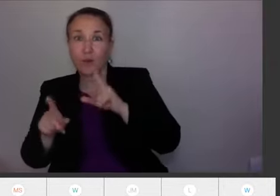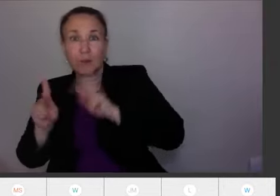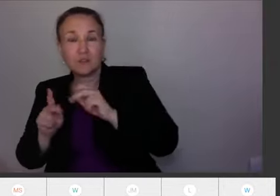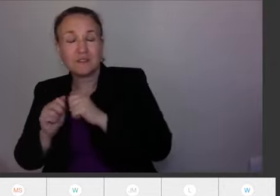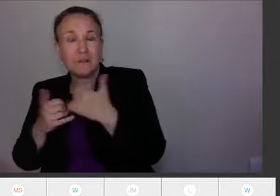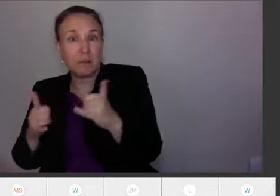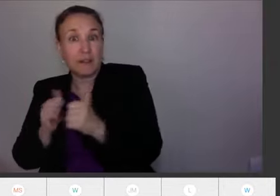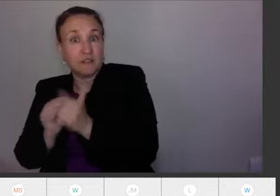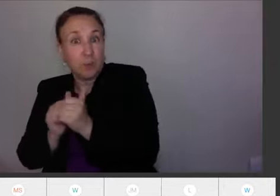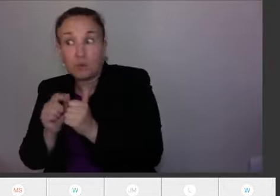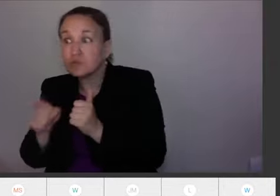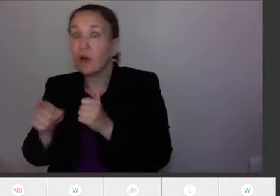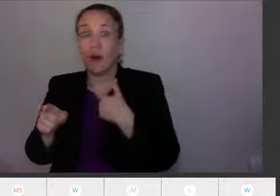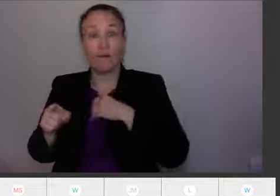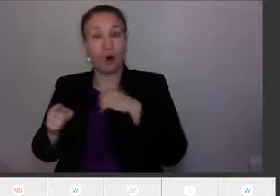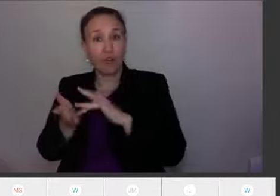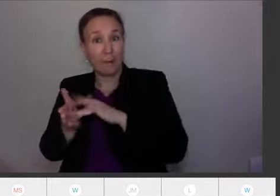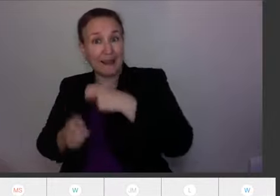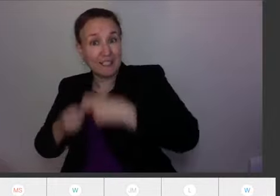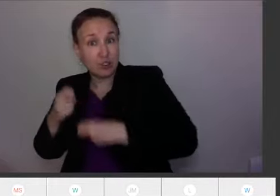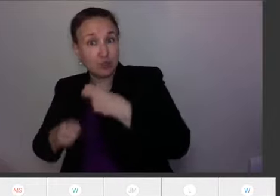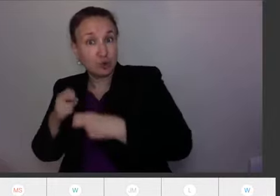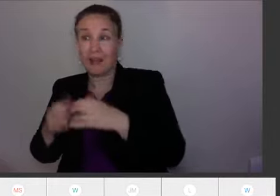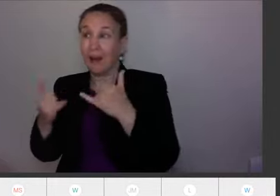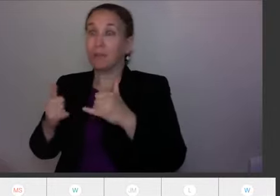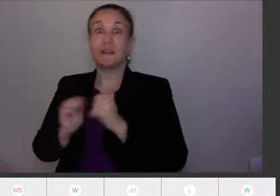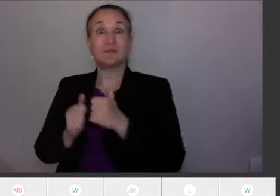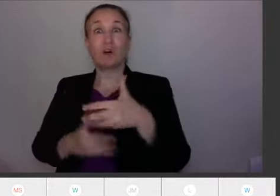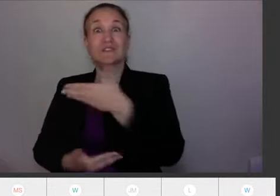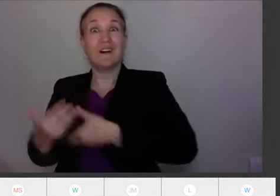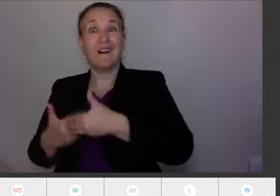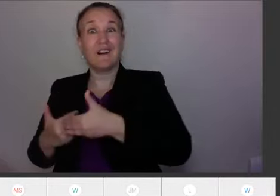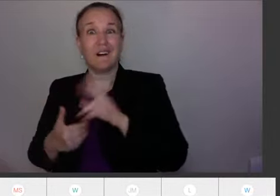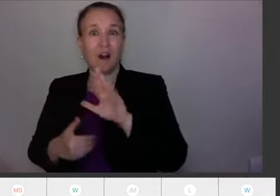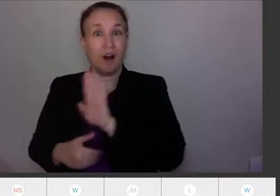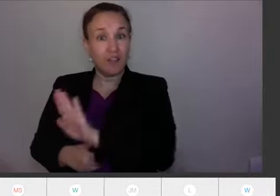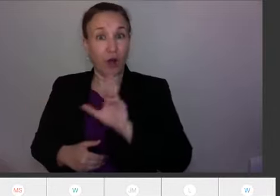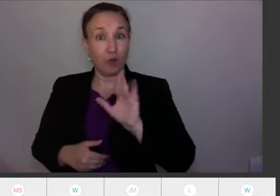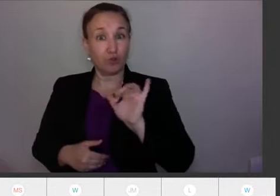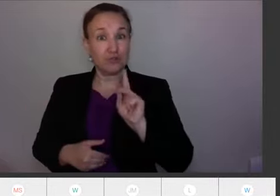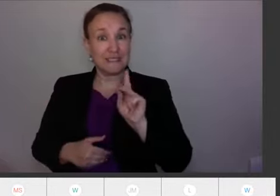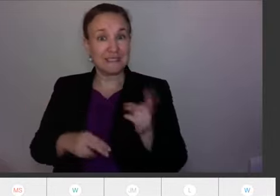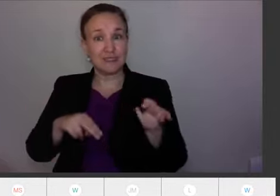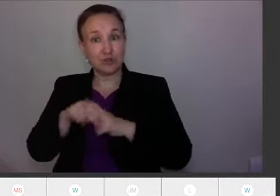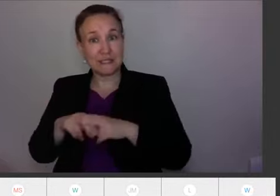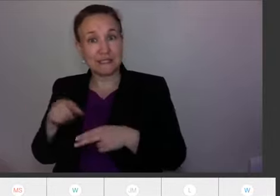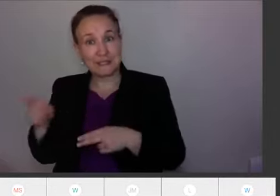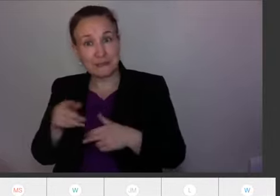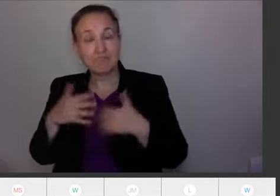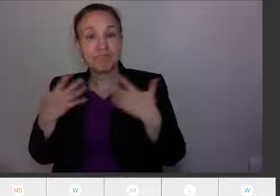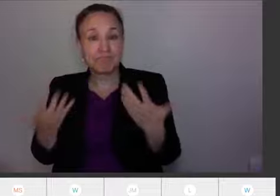medical conditions that would put them at risk so if that's the case a family you know i think should just